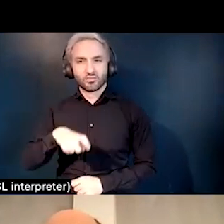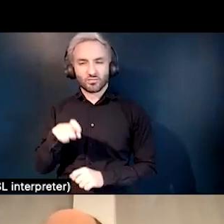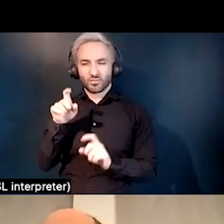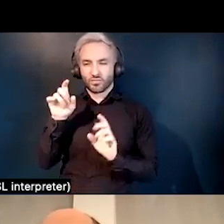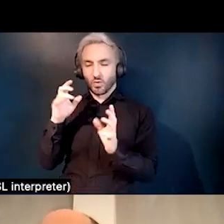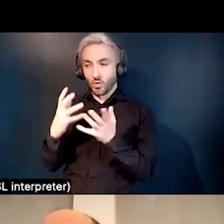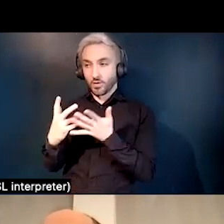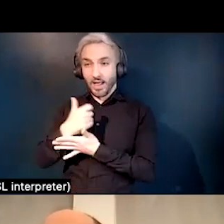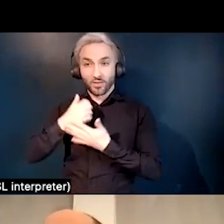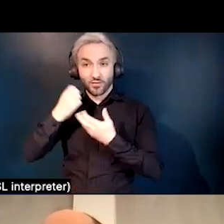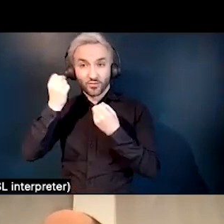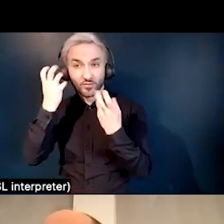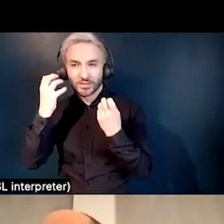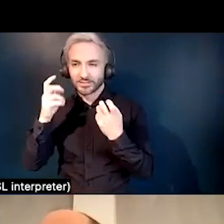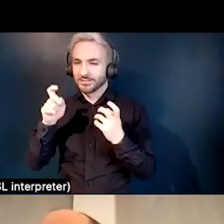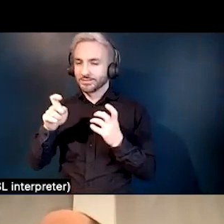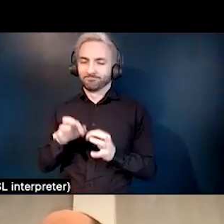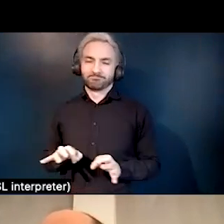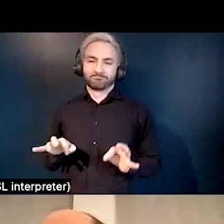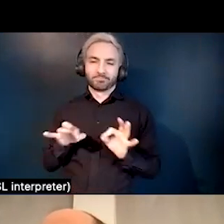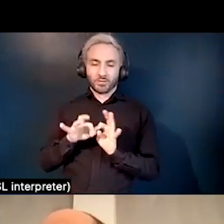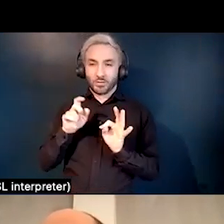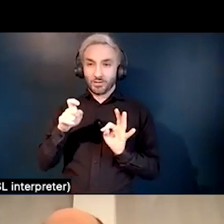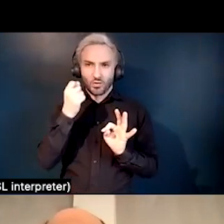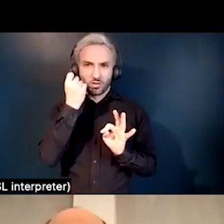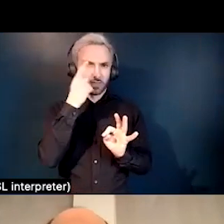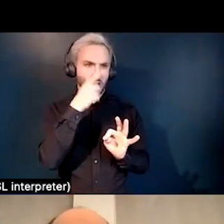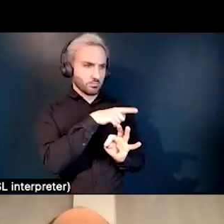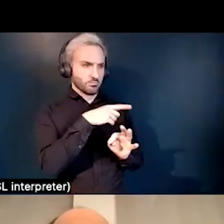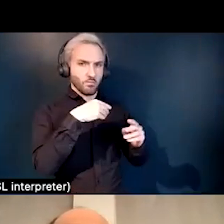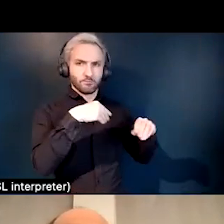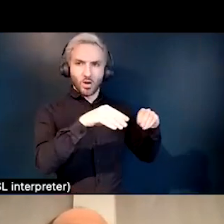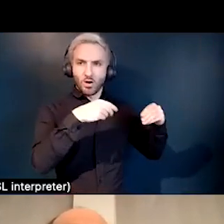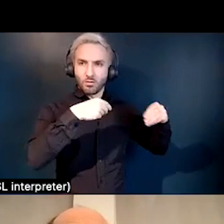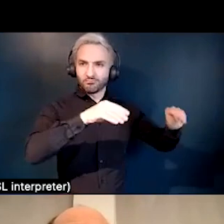We need to understand where the market is going. And you've seen some changes in the industry